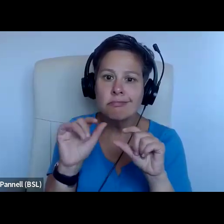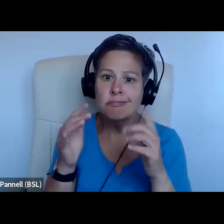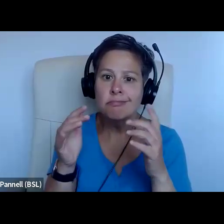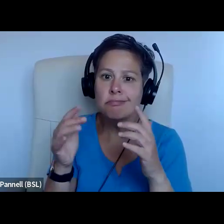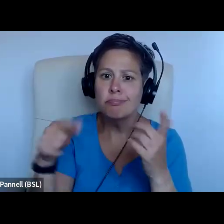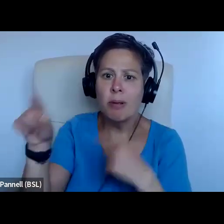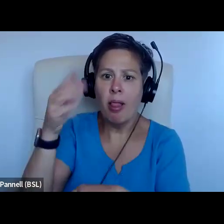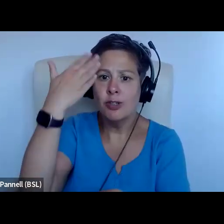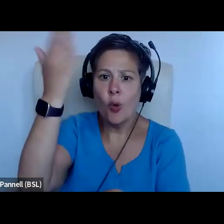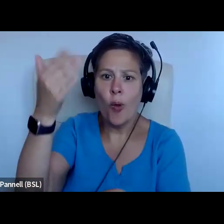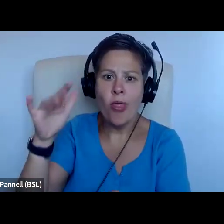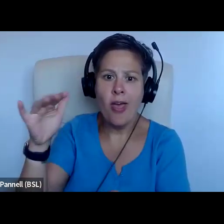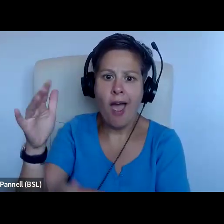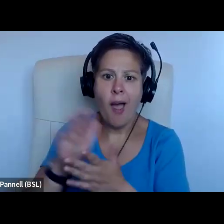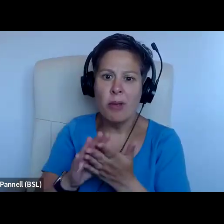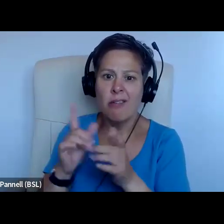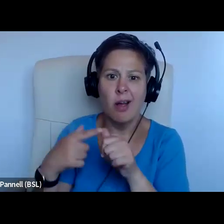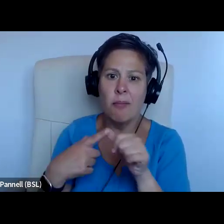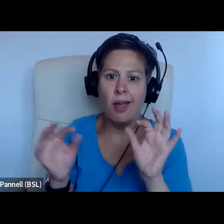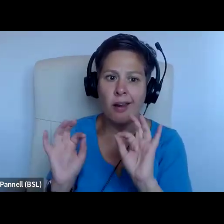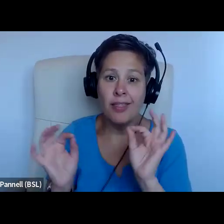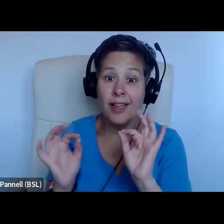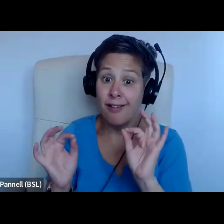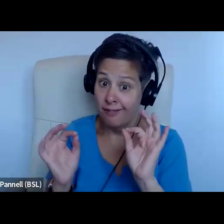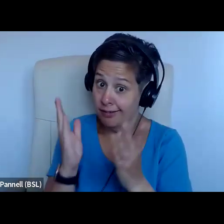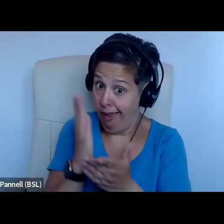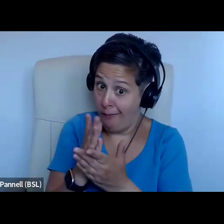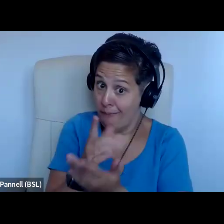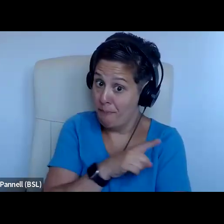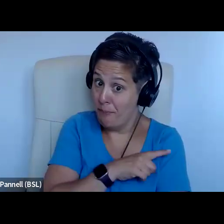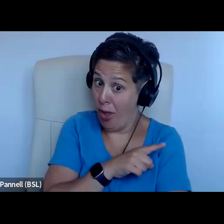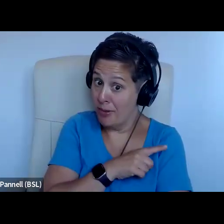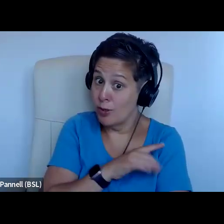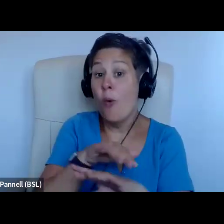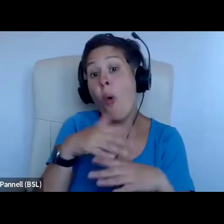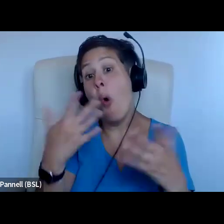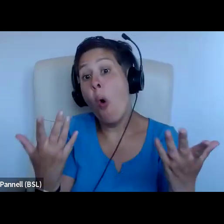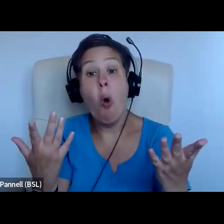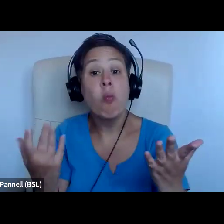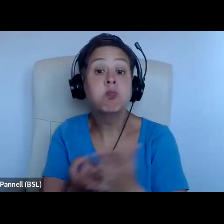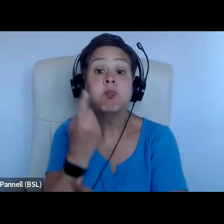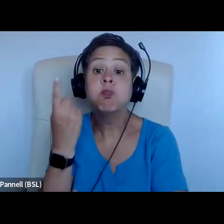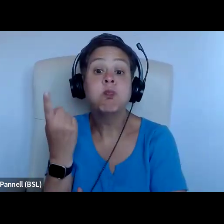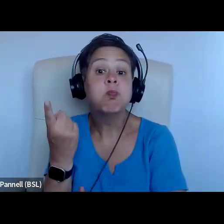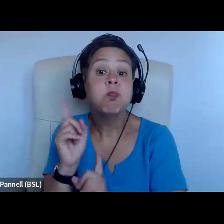But as awareness of Access to Work has grown since the pandemic, and that may have been because